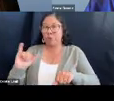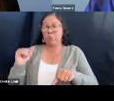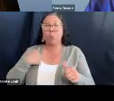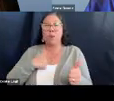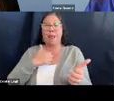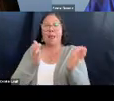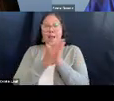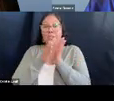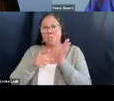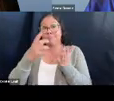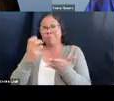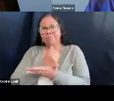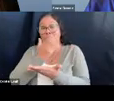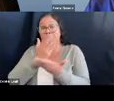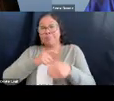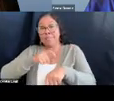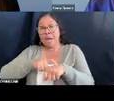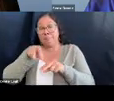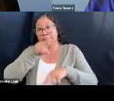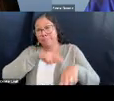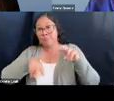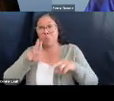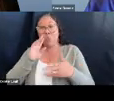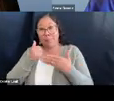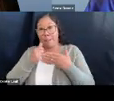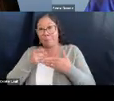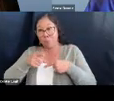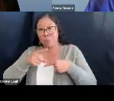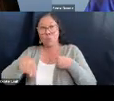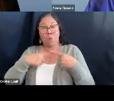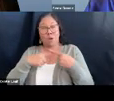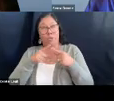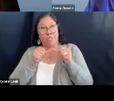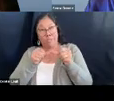take some time and look it over because it will help you as you continue to think about this work